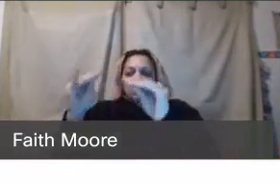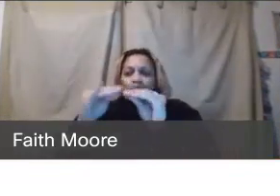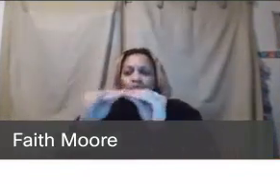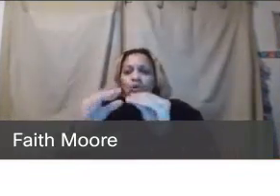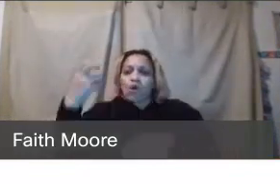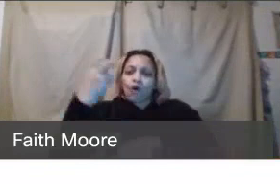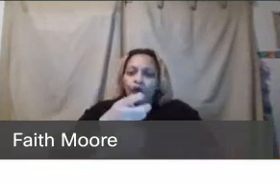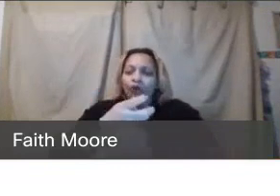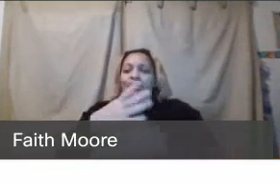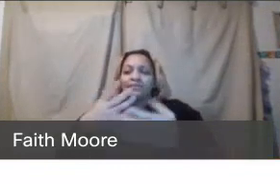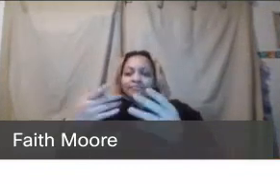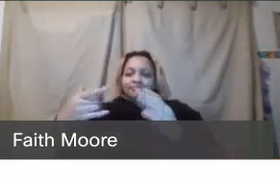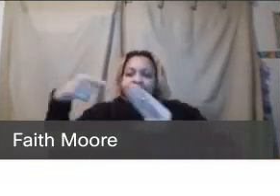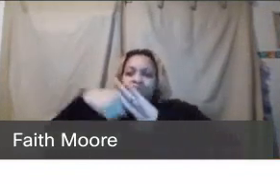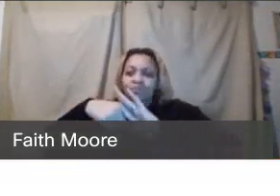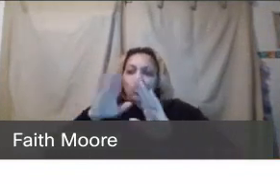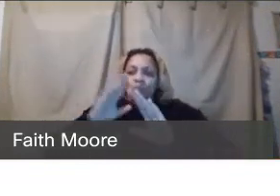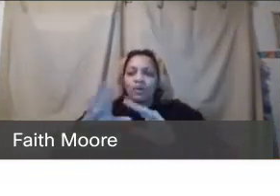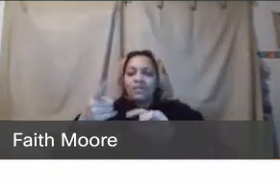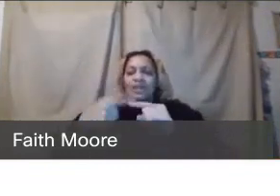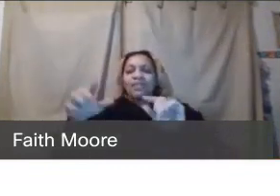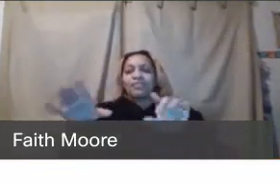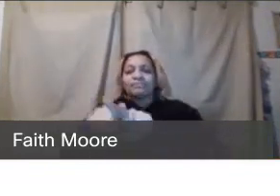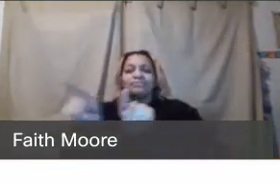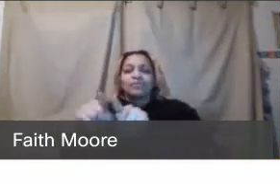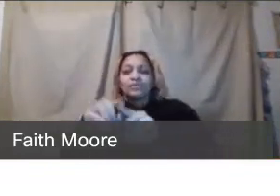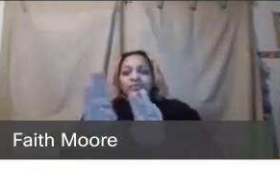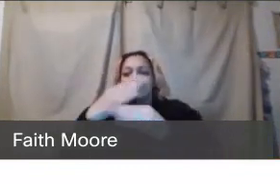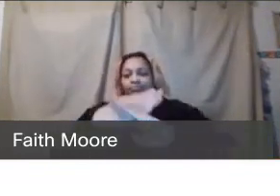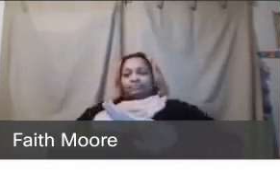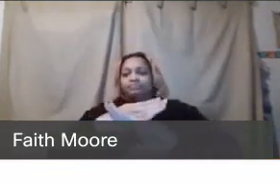And then, depending on the barrier that we use for the cycle track, that the cycle track itself will block.